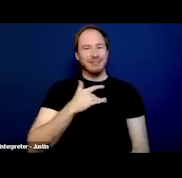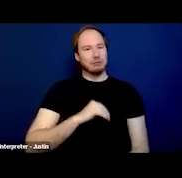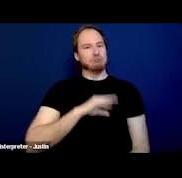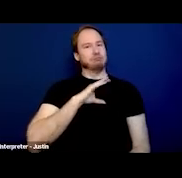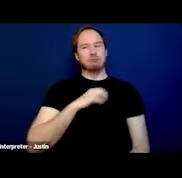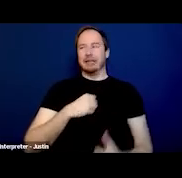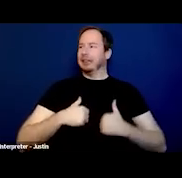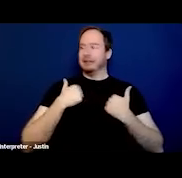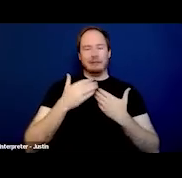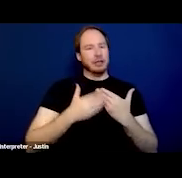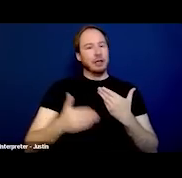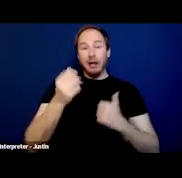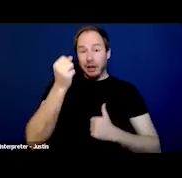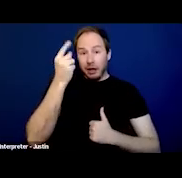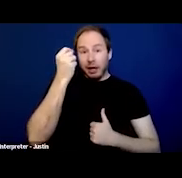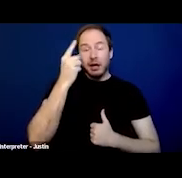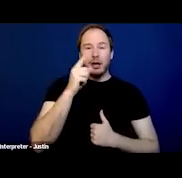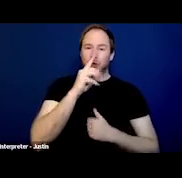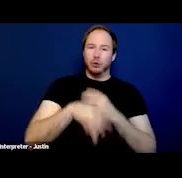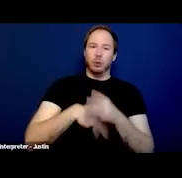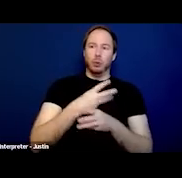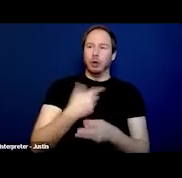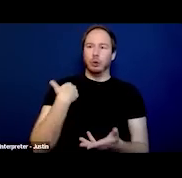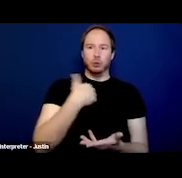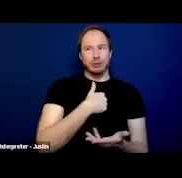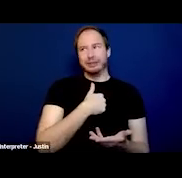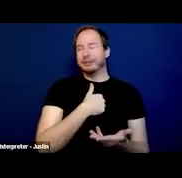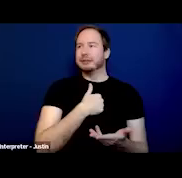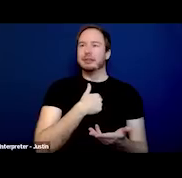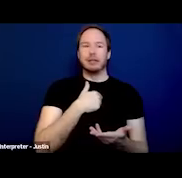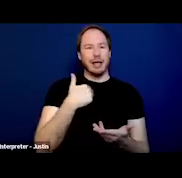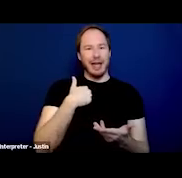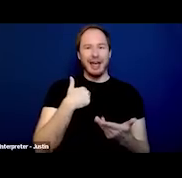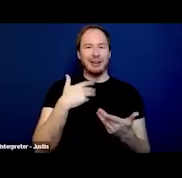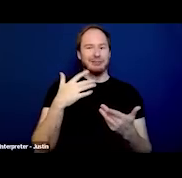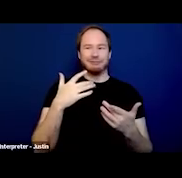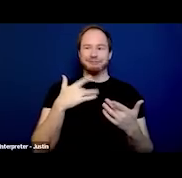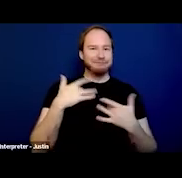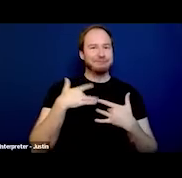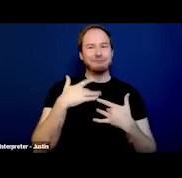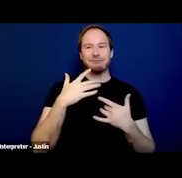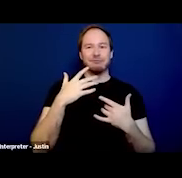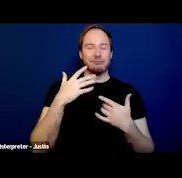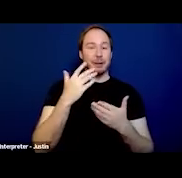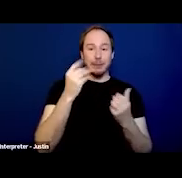The reality is that many people have exceptionally rewarding lives in their communities, that they're employed. Many people have homes,